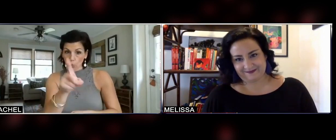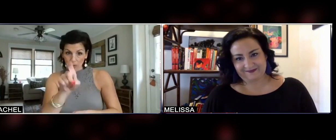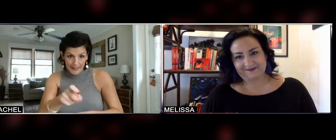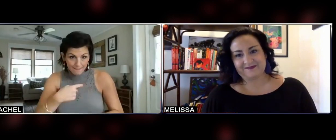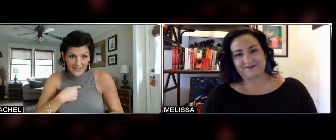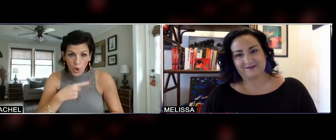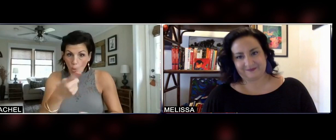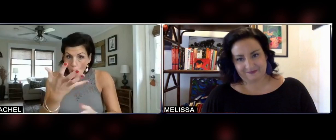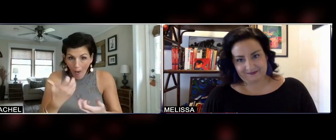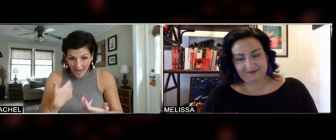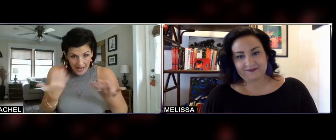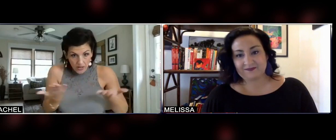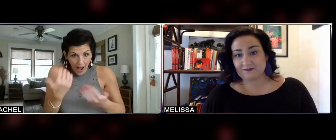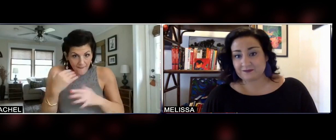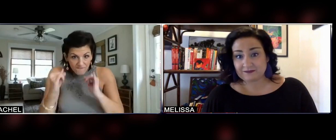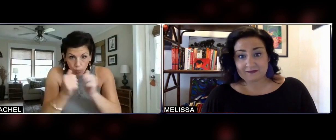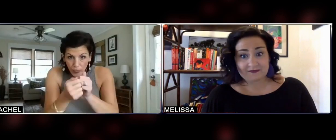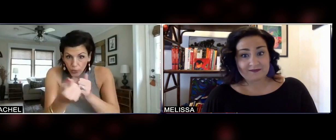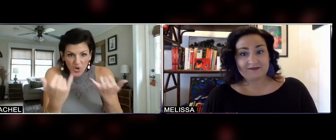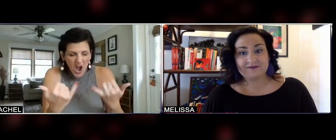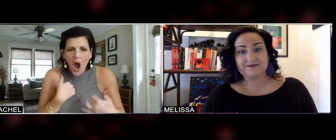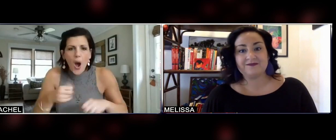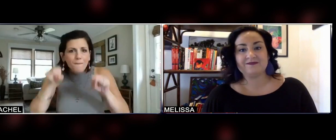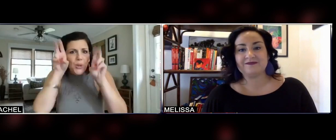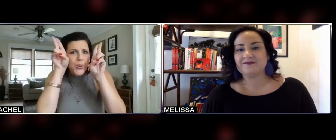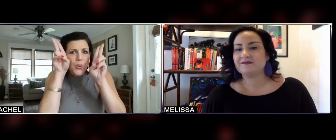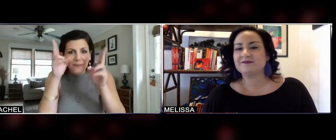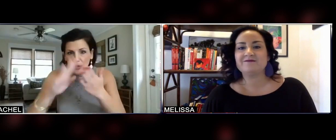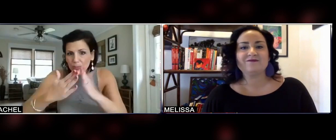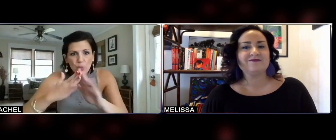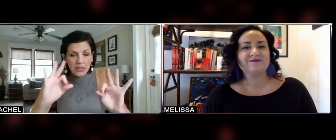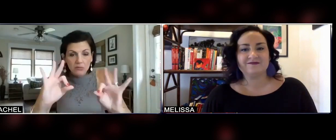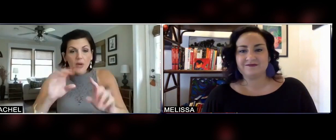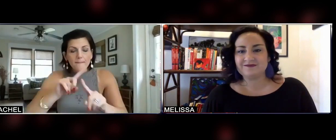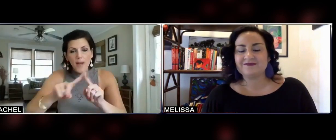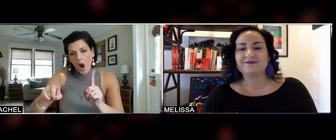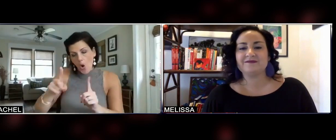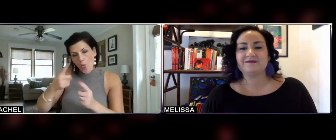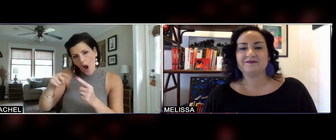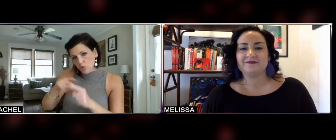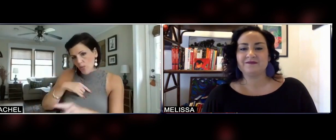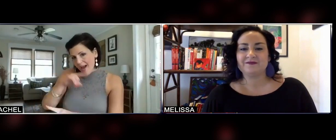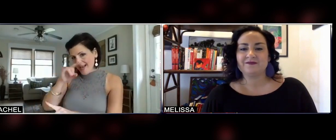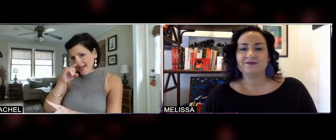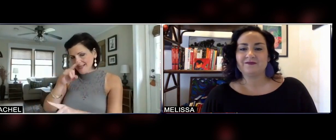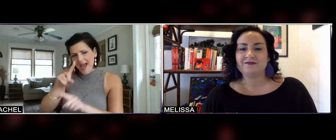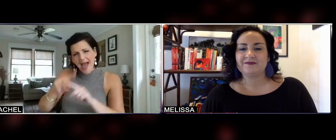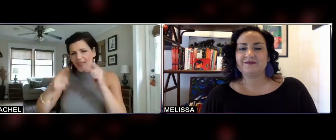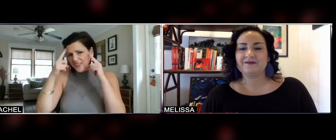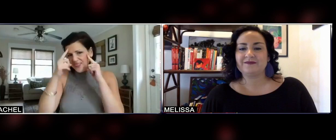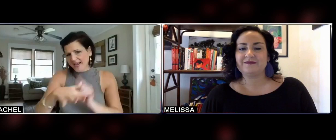If I'm needed, I will grab the opportunity and be there. But when it comes to my kids, I have to think about them